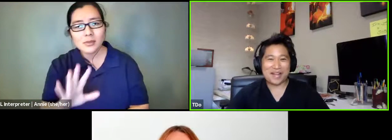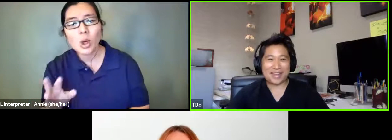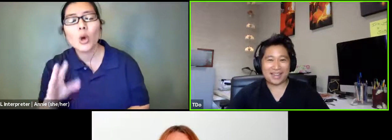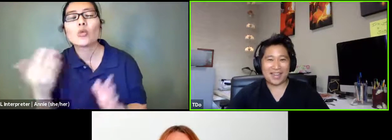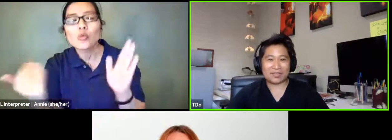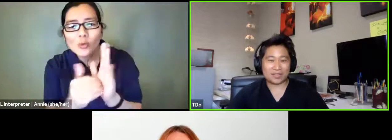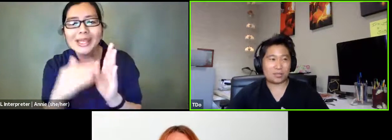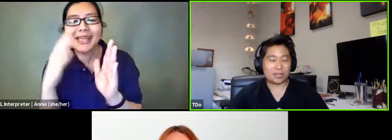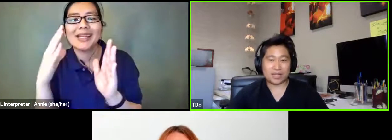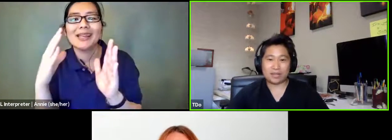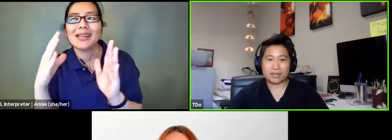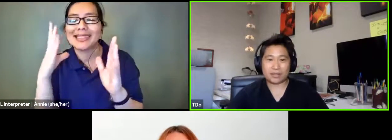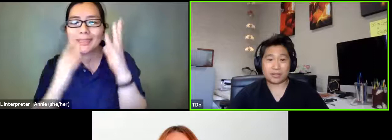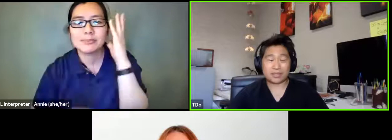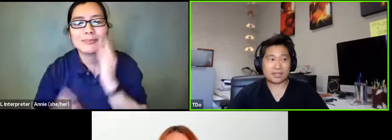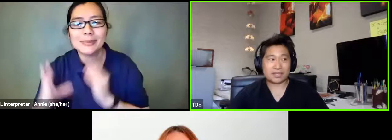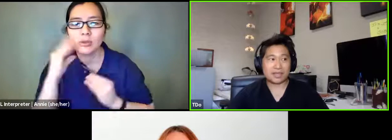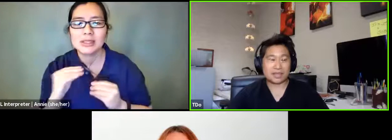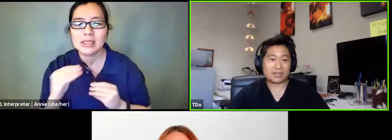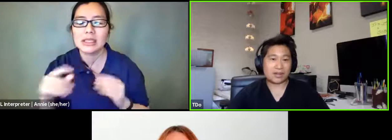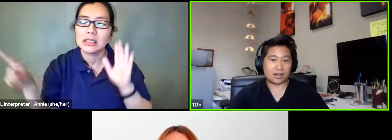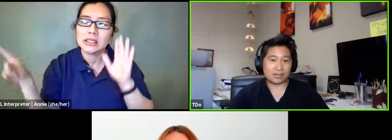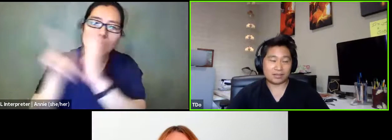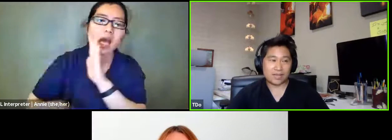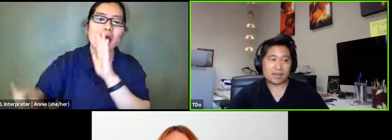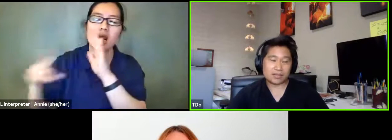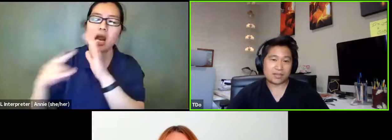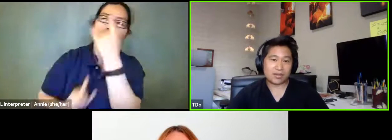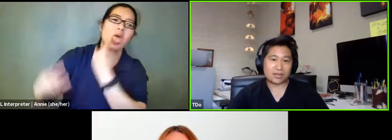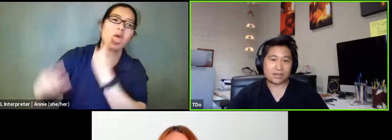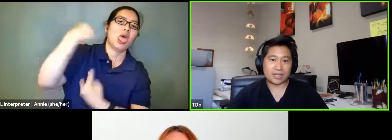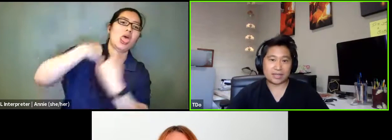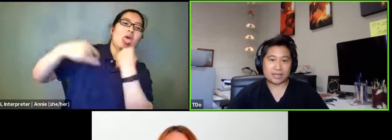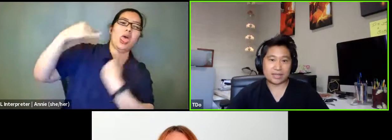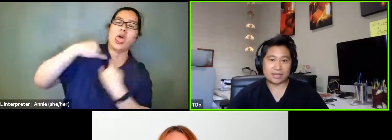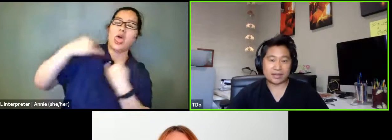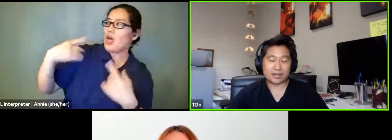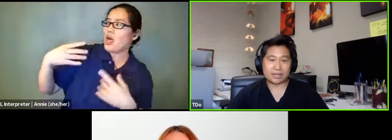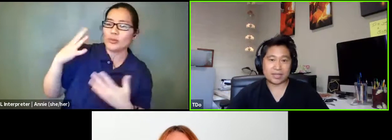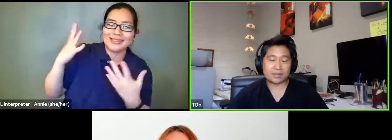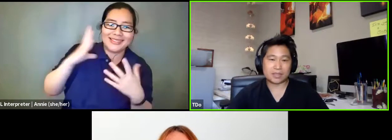by having to retell these stories and it is hard. I also understand that it is necessary sometimes.